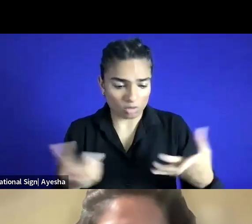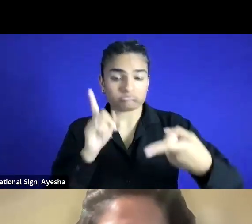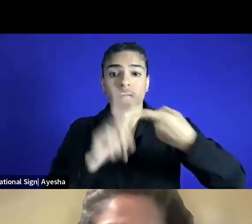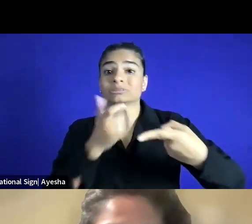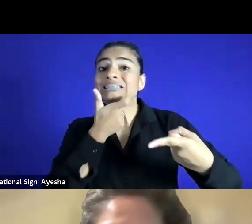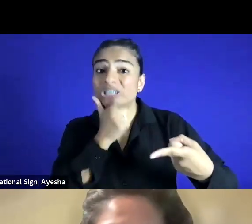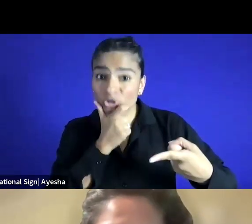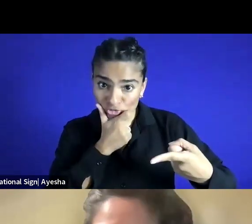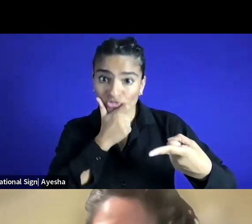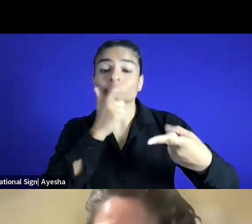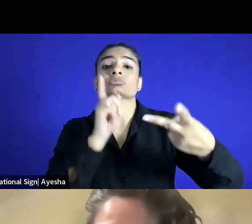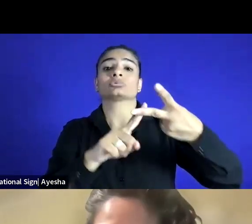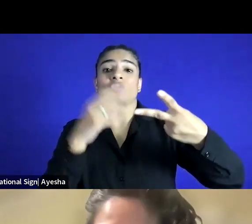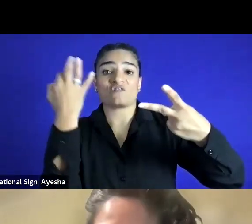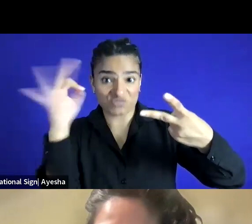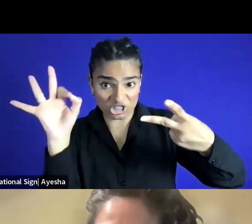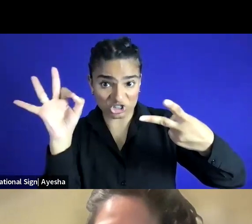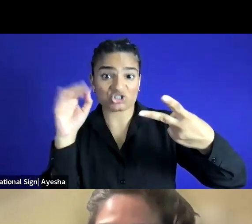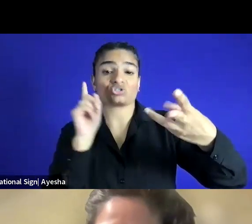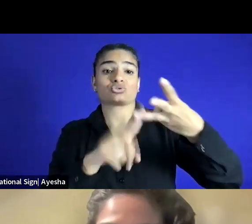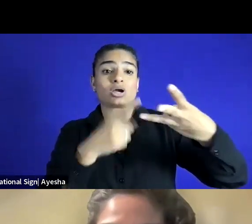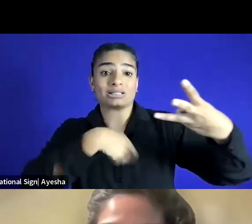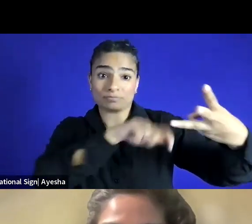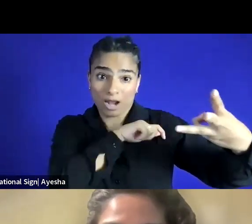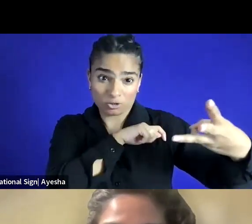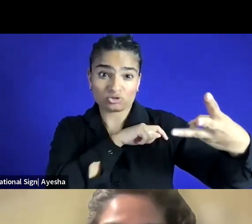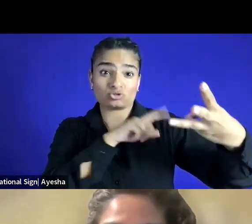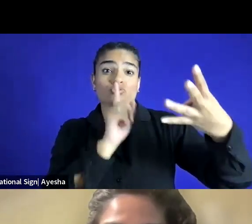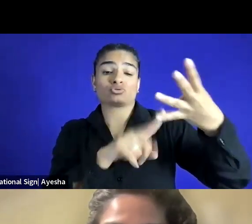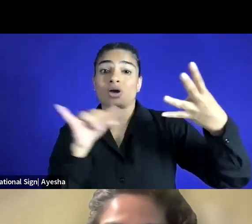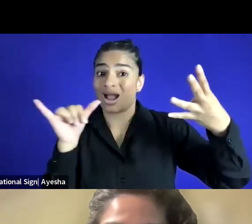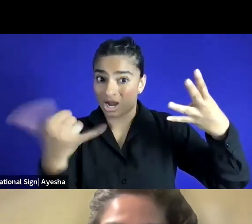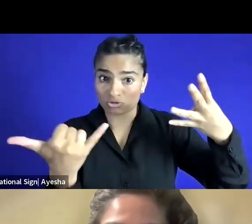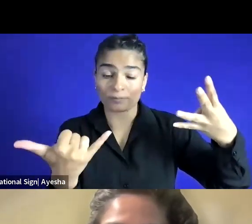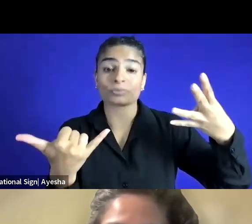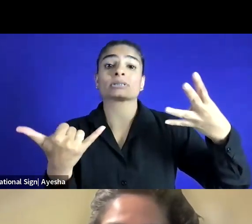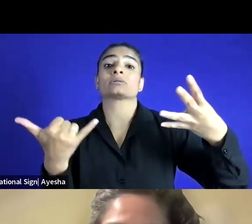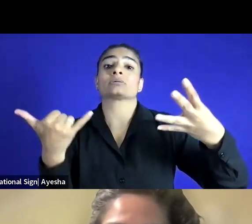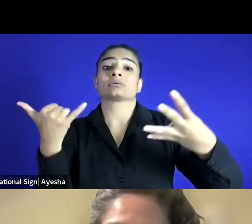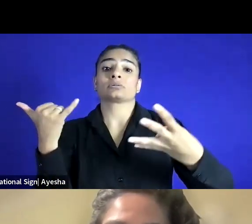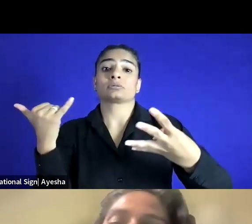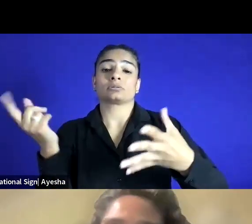French, Arabic. And our, our host Thai.